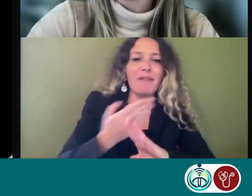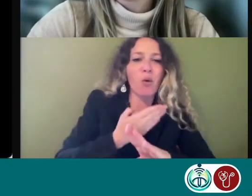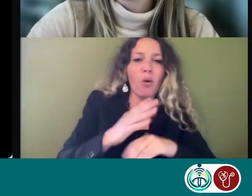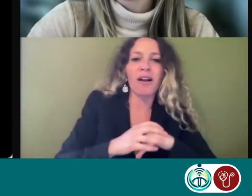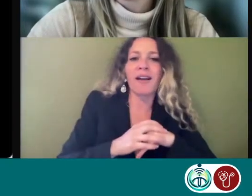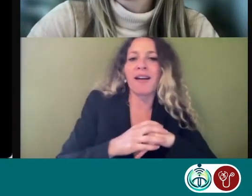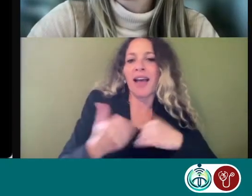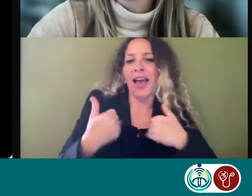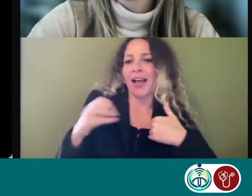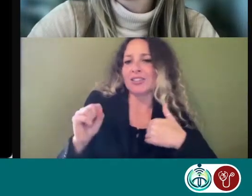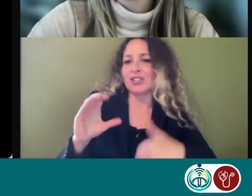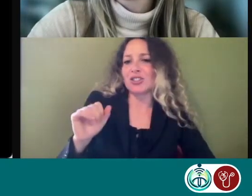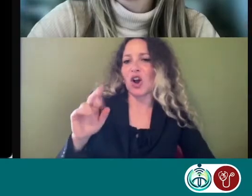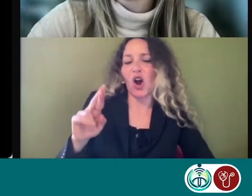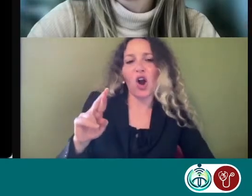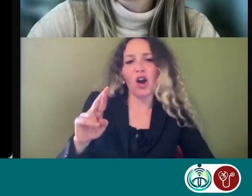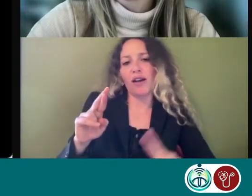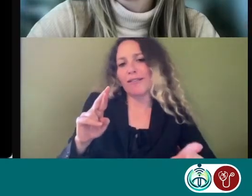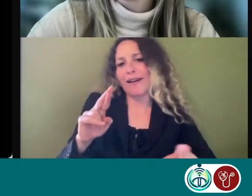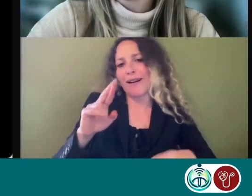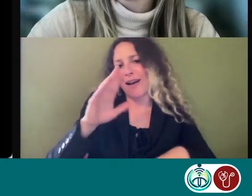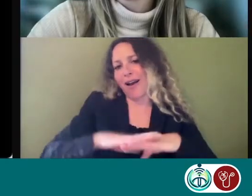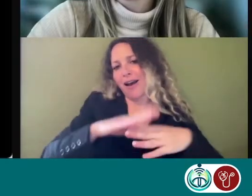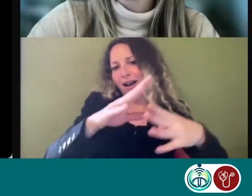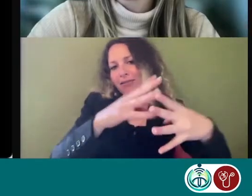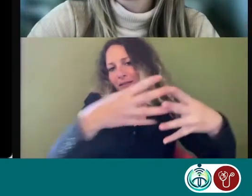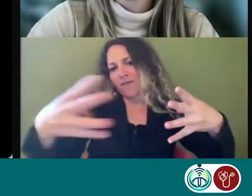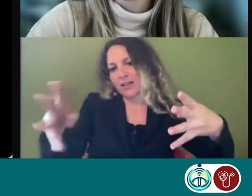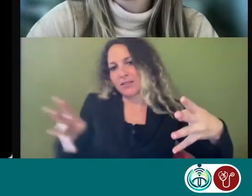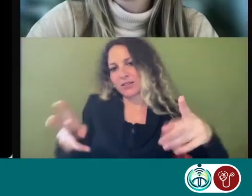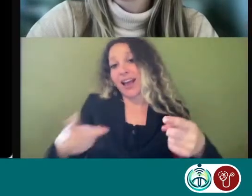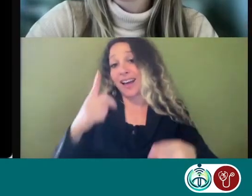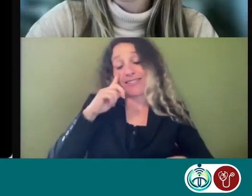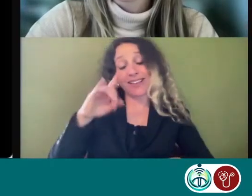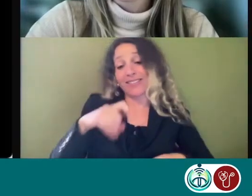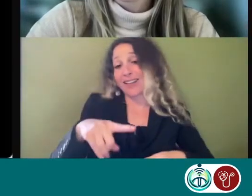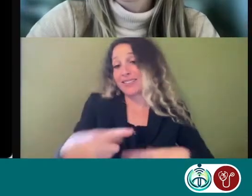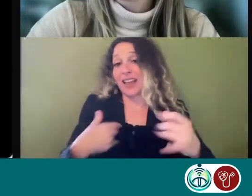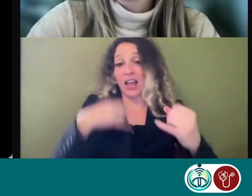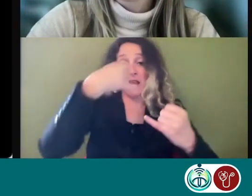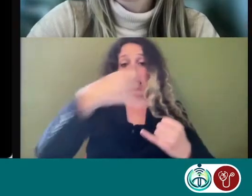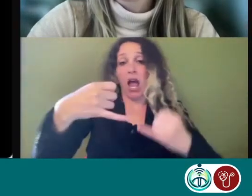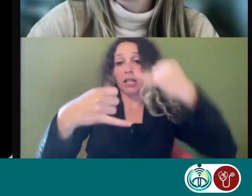And I think about that as the current health care landscape. And I think of those lines as legacies